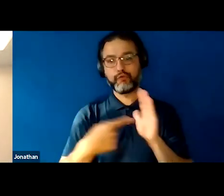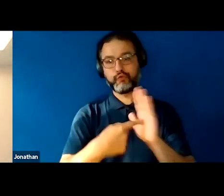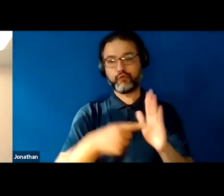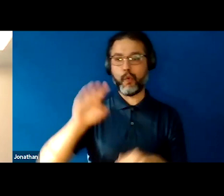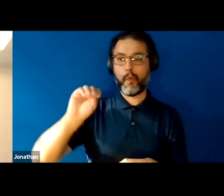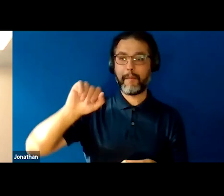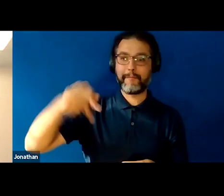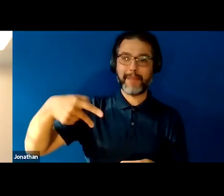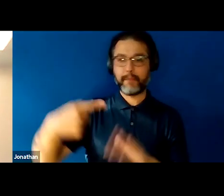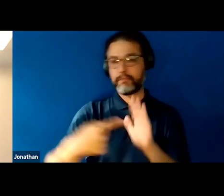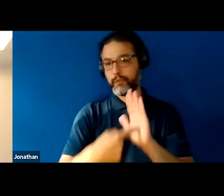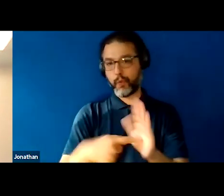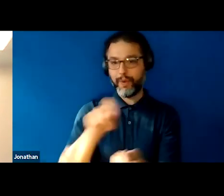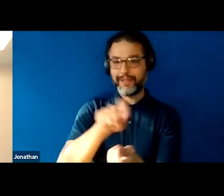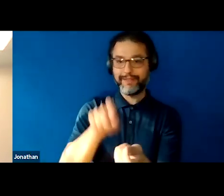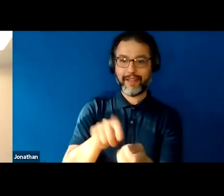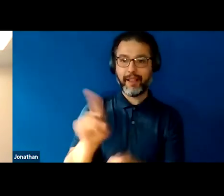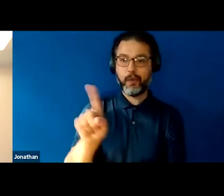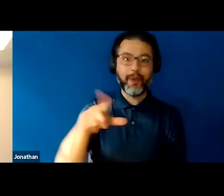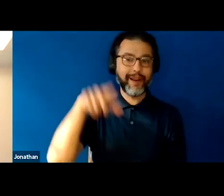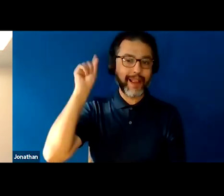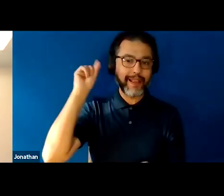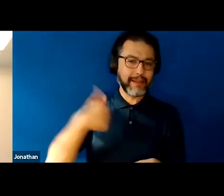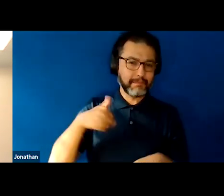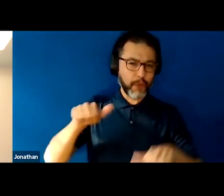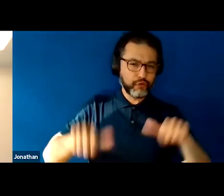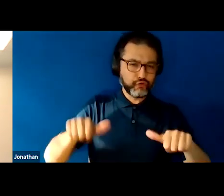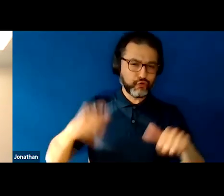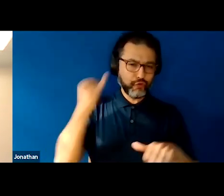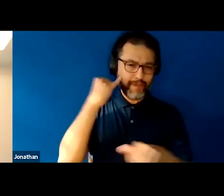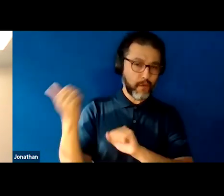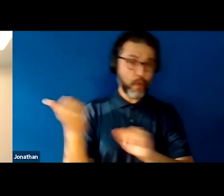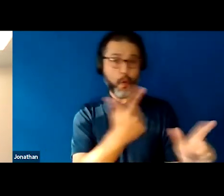which I’m not sure everybody has been on campus, but I’m sure a lot of you know it.